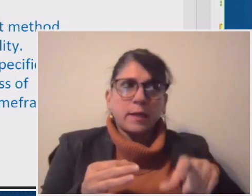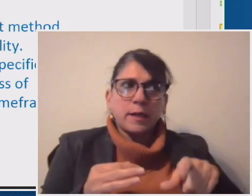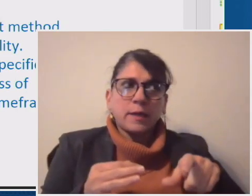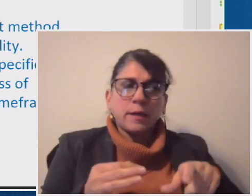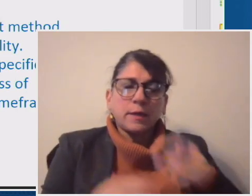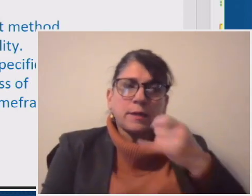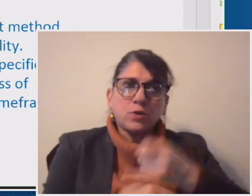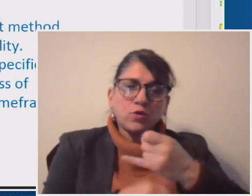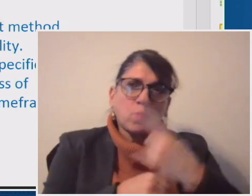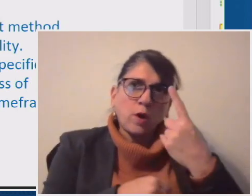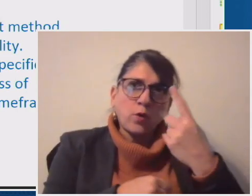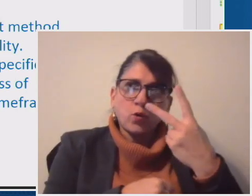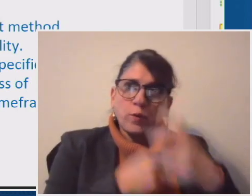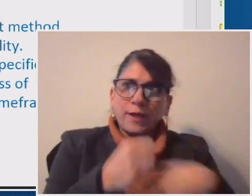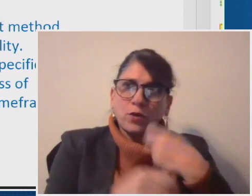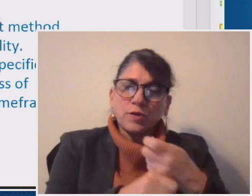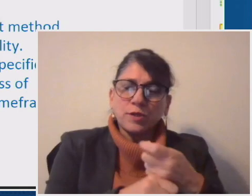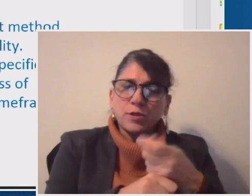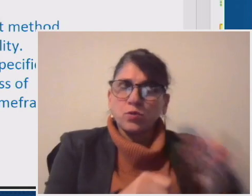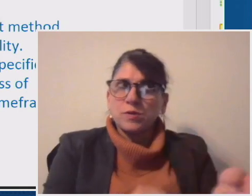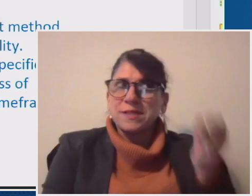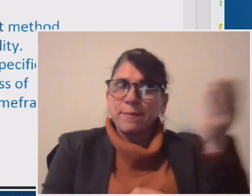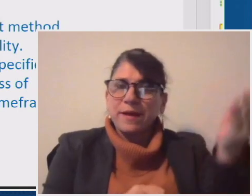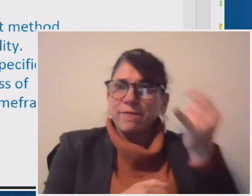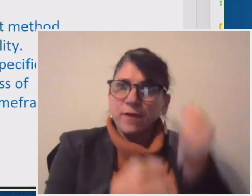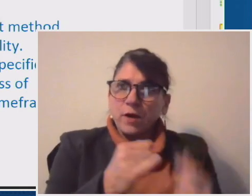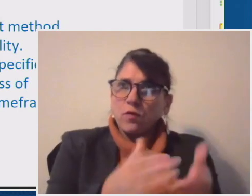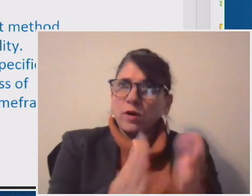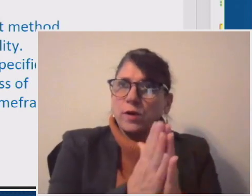or two years to submit a final request for us, to us rather.